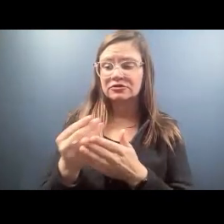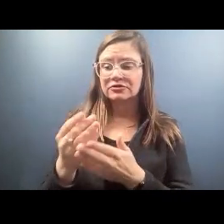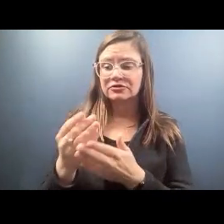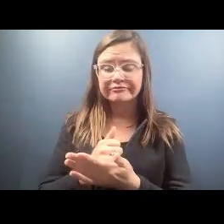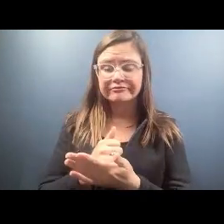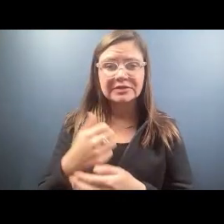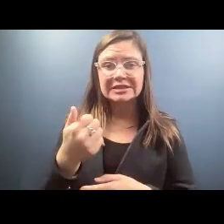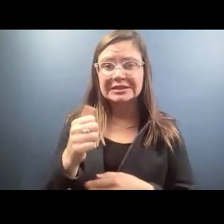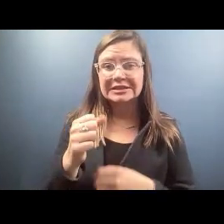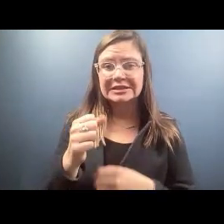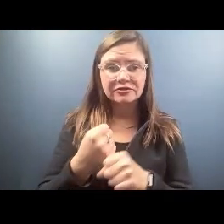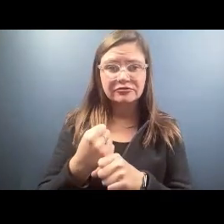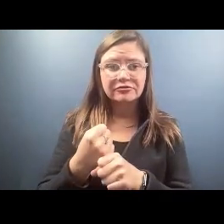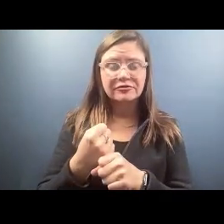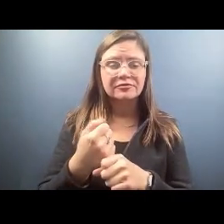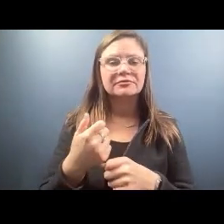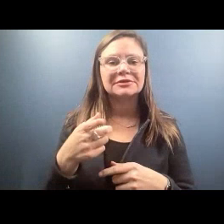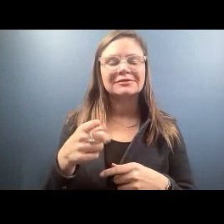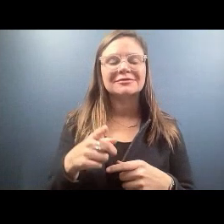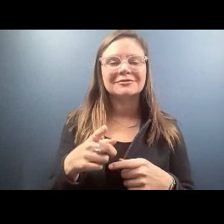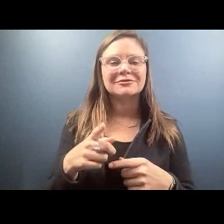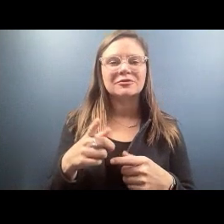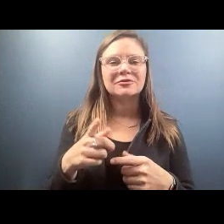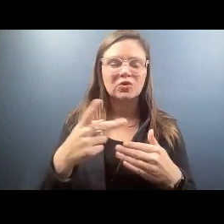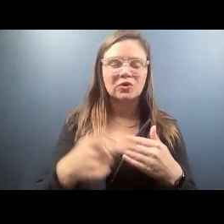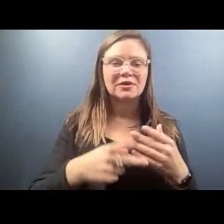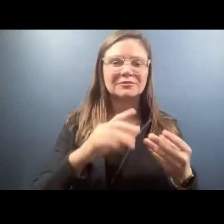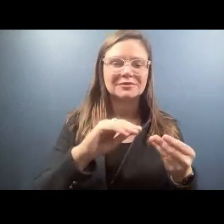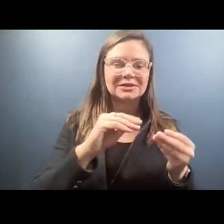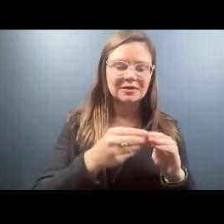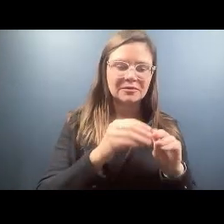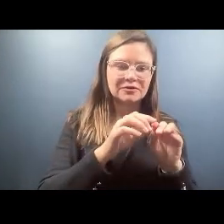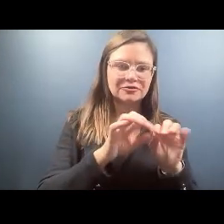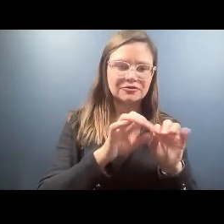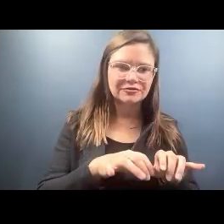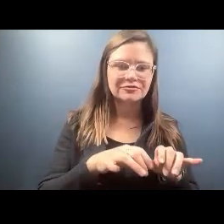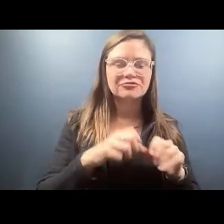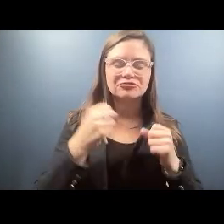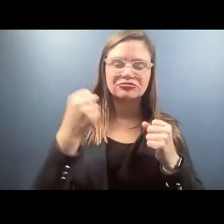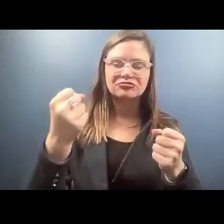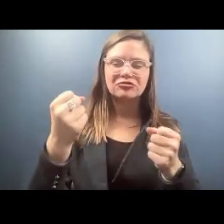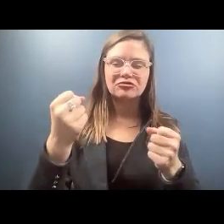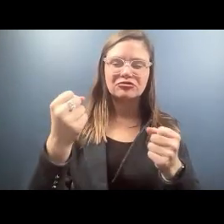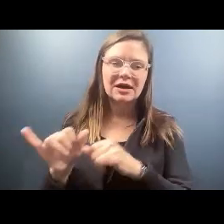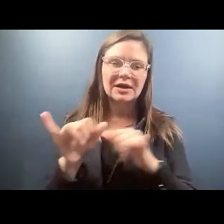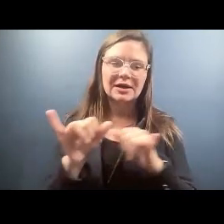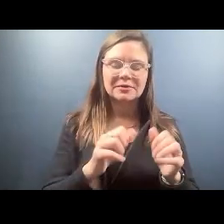And of course, given that these are programmatic data, there's strong alignment between programs and policies.